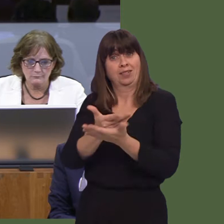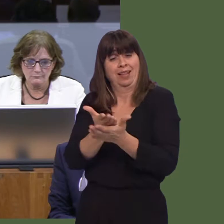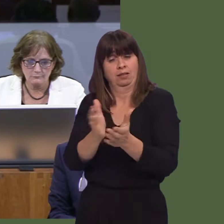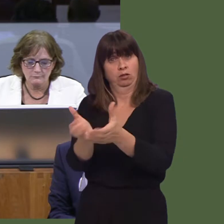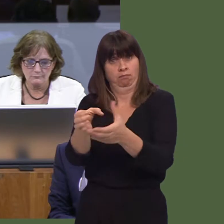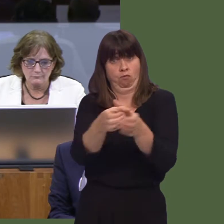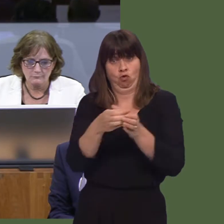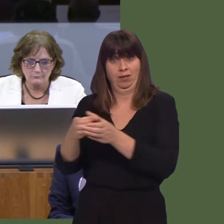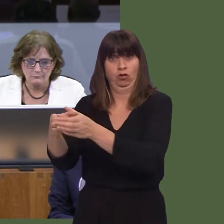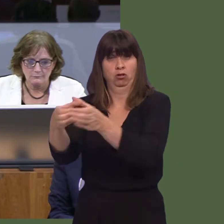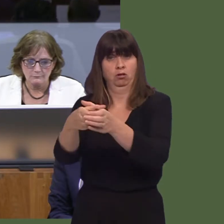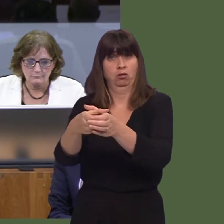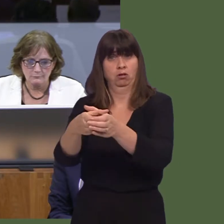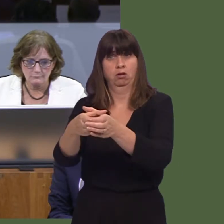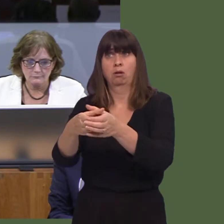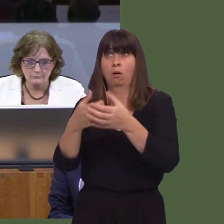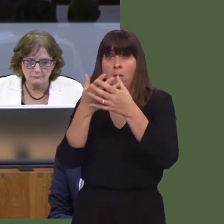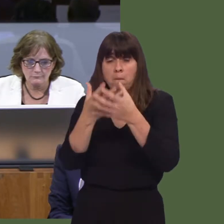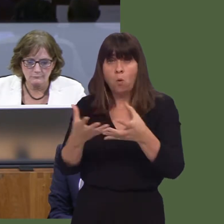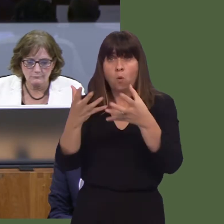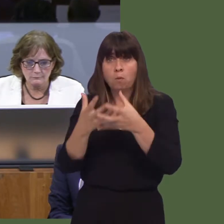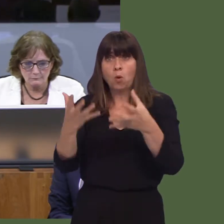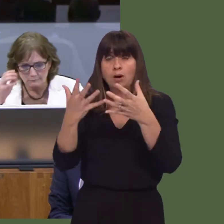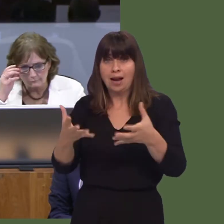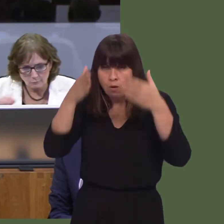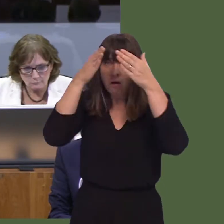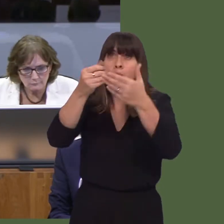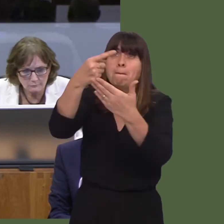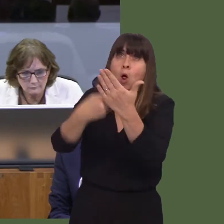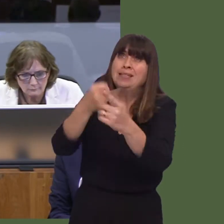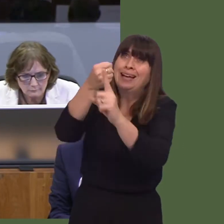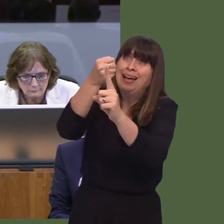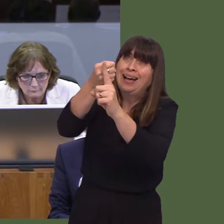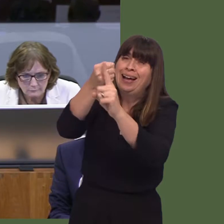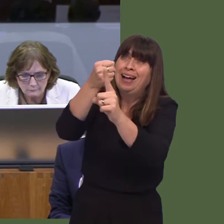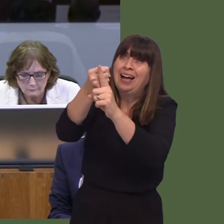policy orientated rather than the doing of the job.